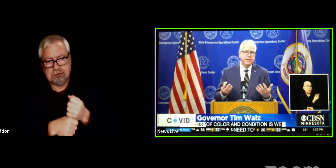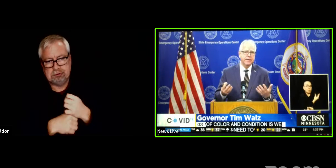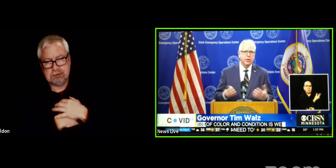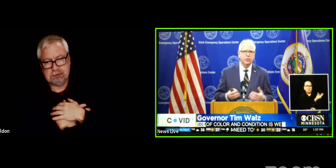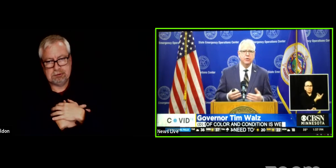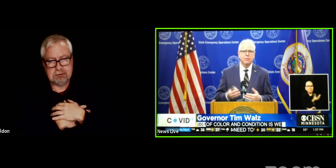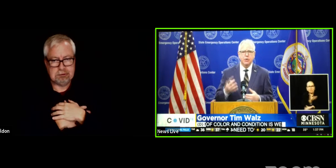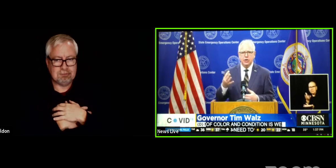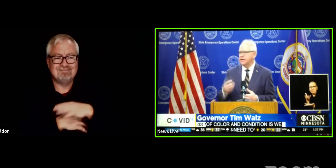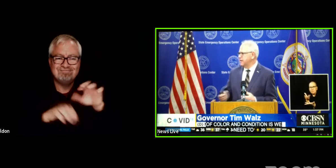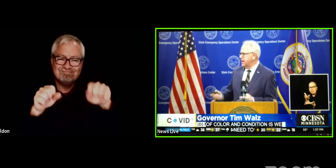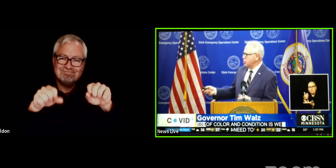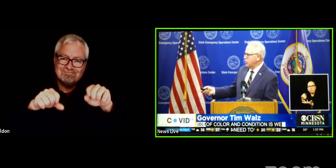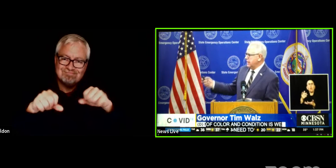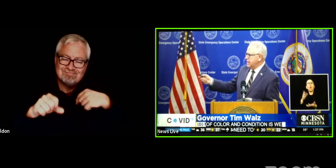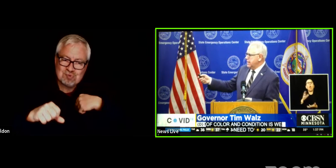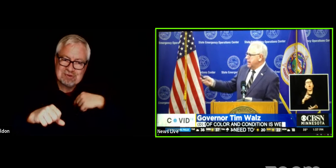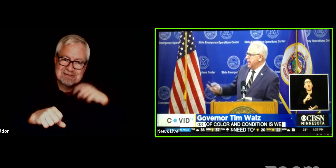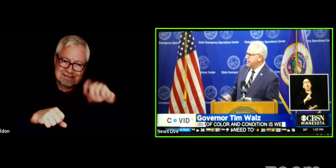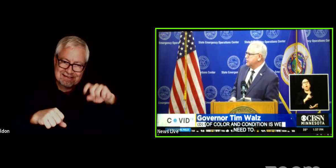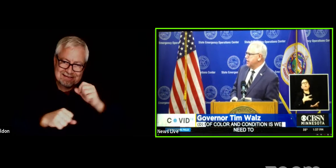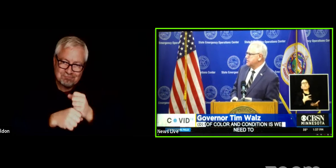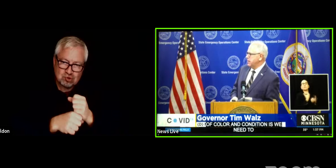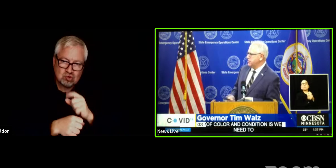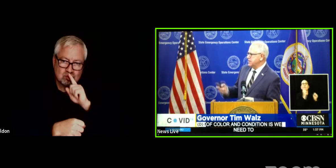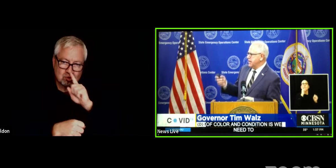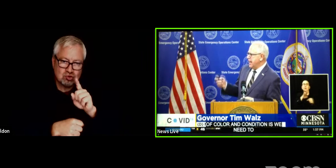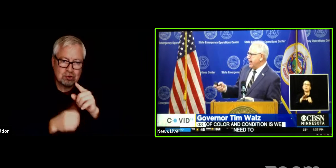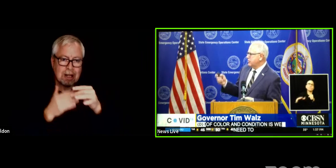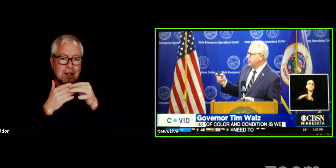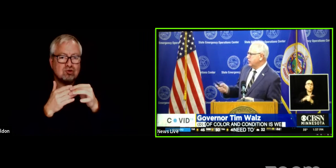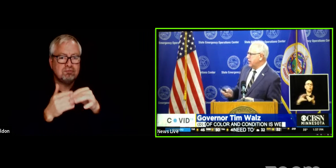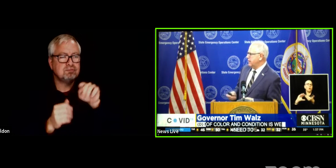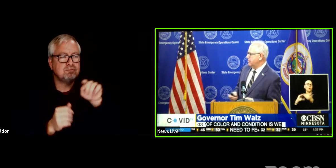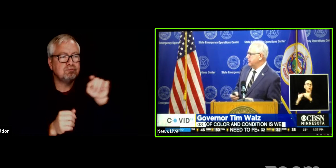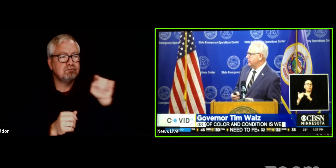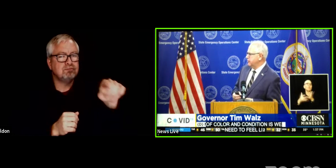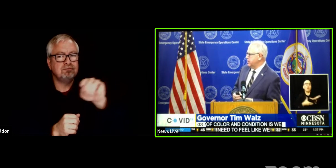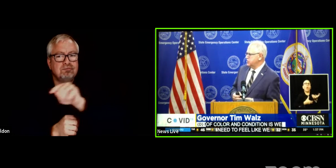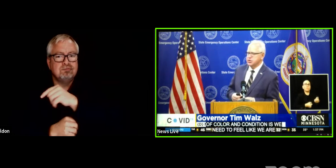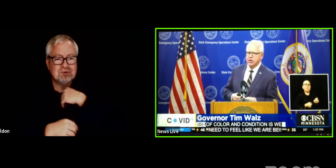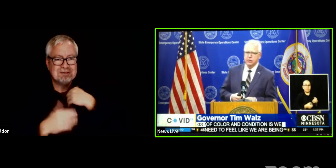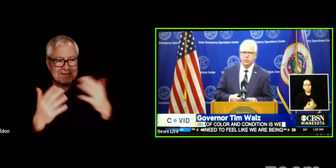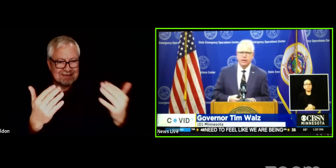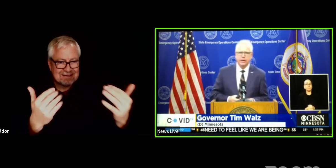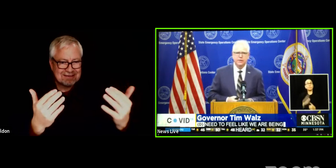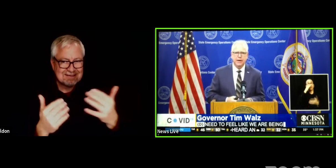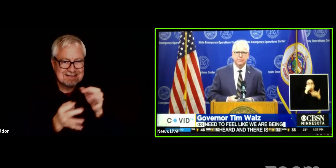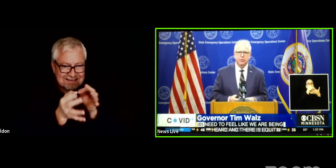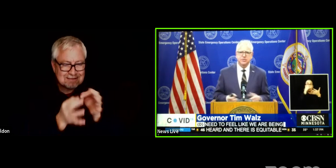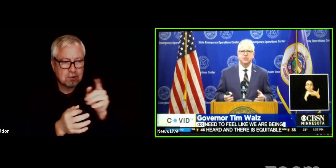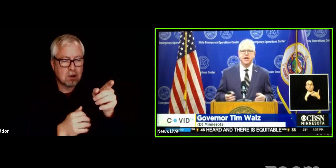IN THAT YOUR OWN COMMUNITY THAT'S WORKING. AND THEN TRANSPARENCY, ACCURATE AND RELIABLE INFORMATION SHARED AS QUICKLY AS POSSIBLE. THIS IS A CHALLENGE IN AMERICA,